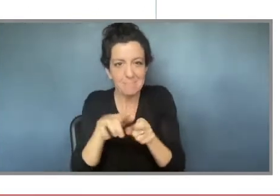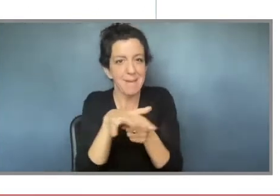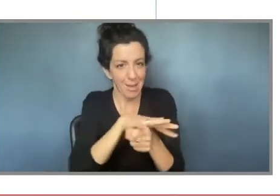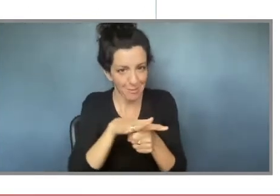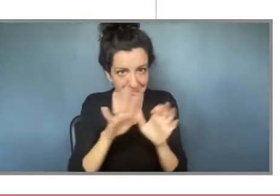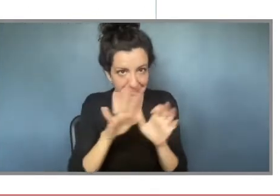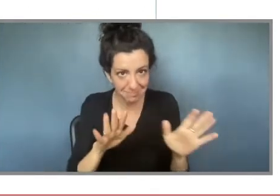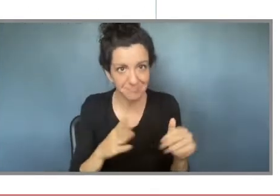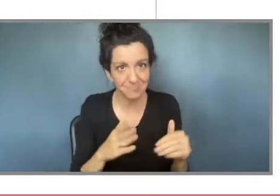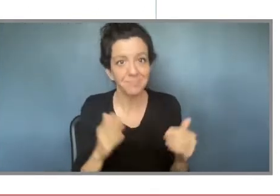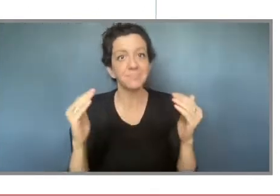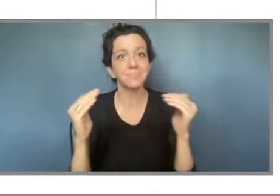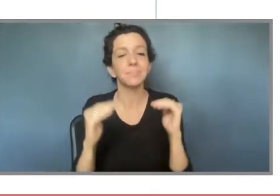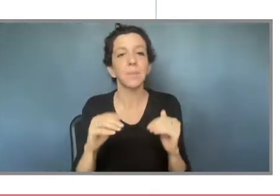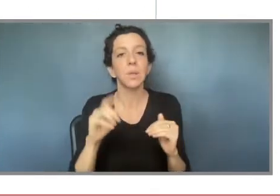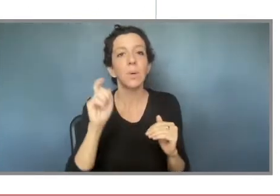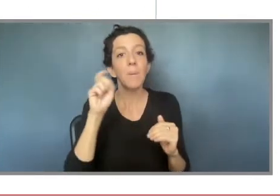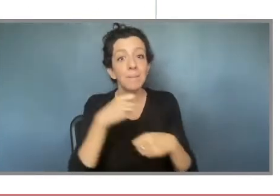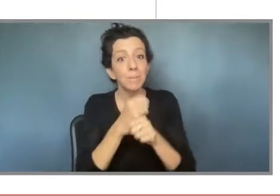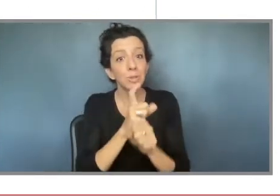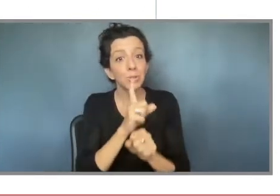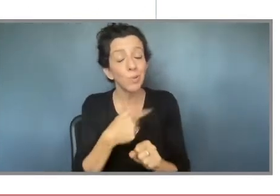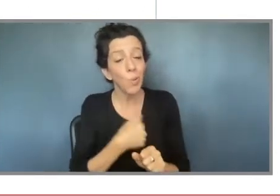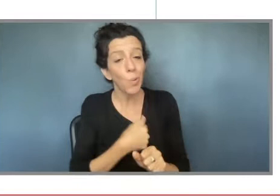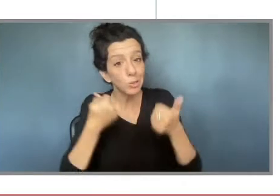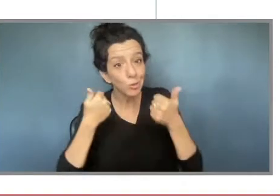Studio: We have to endeavor to not divide neighborhoods and communities of interest.